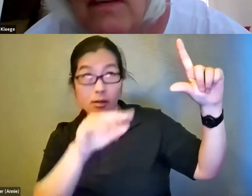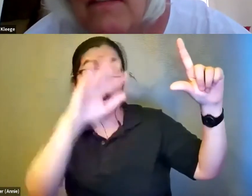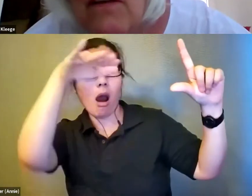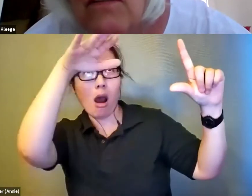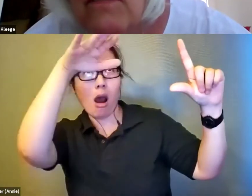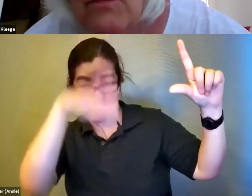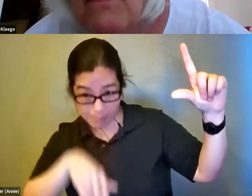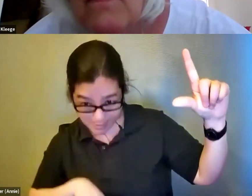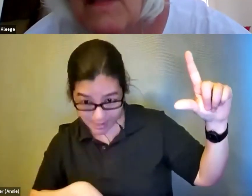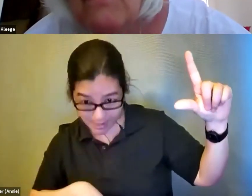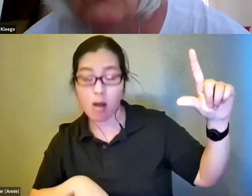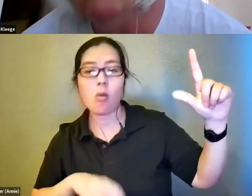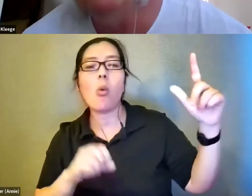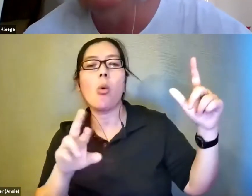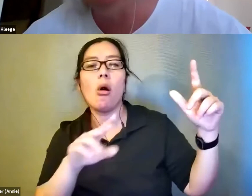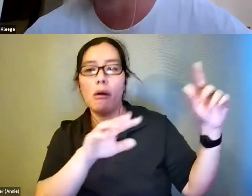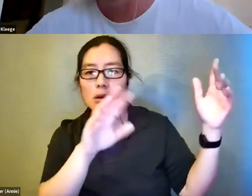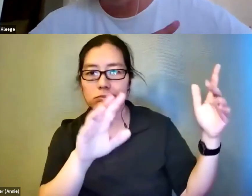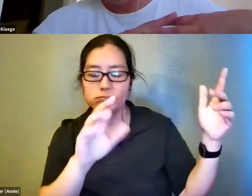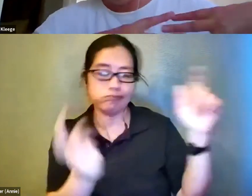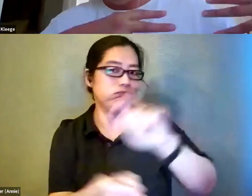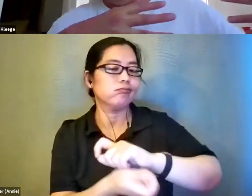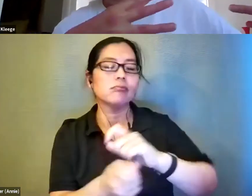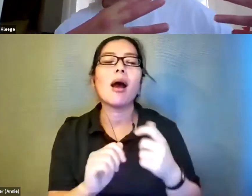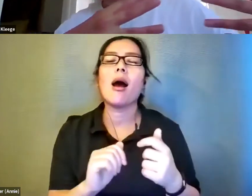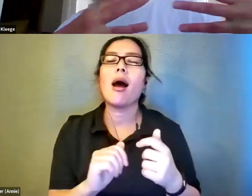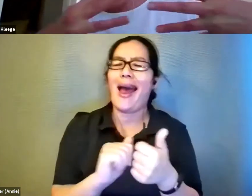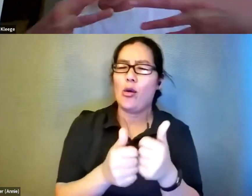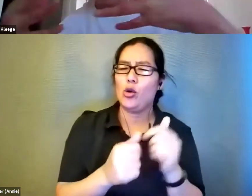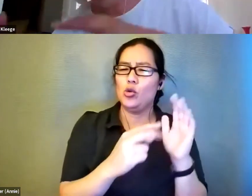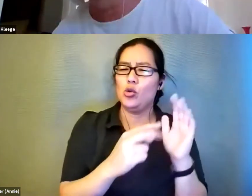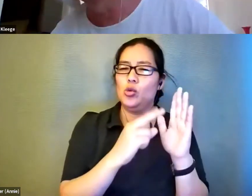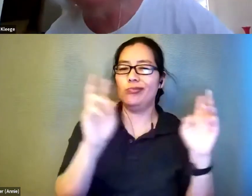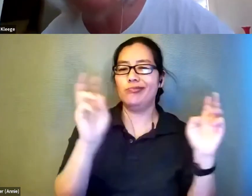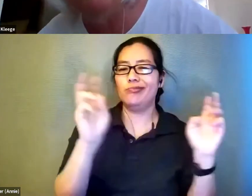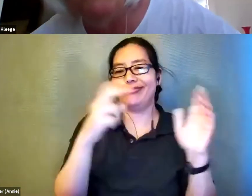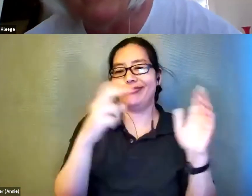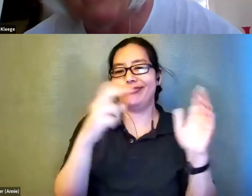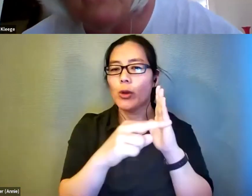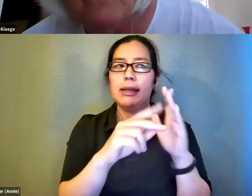a single shape is legible, how does it lend itself to a